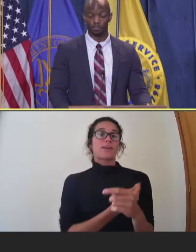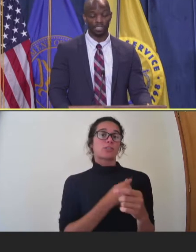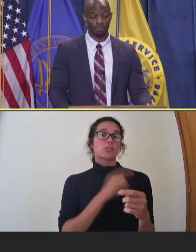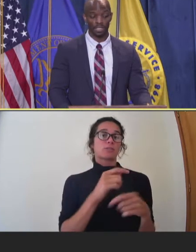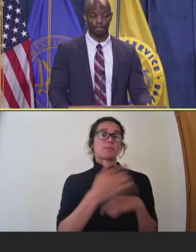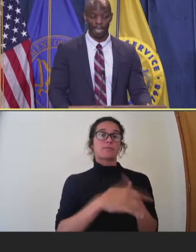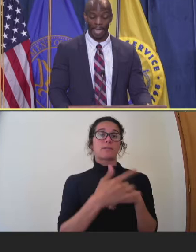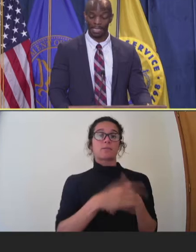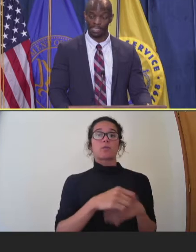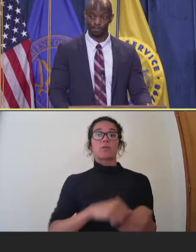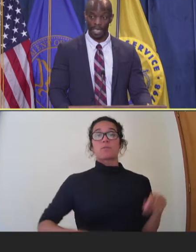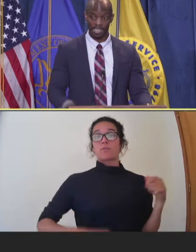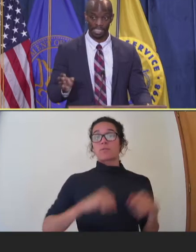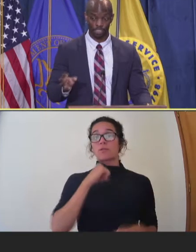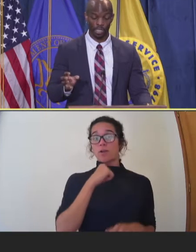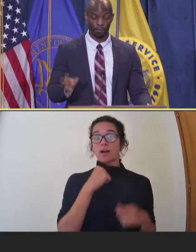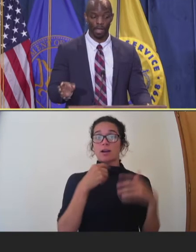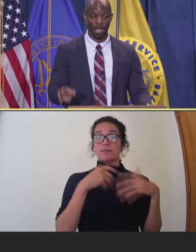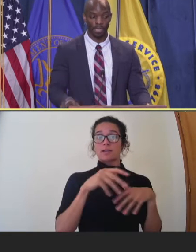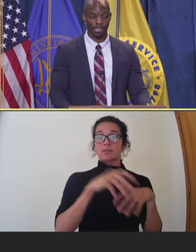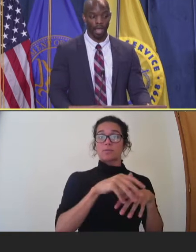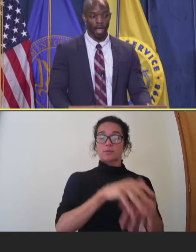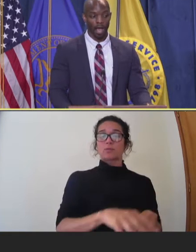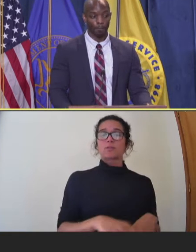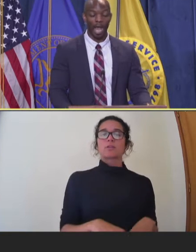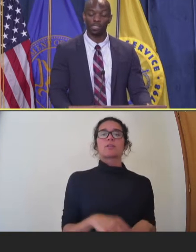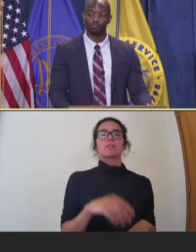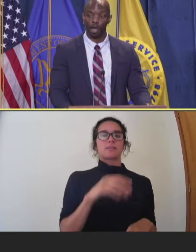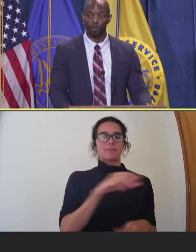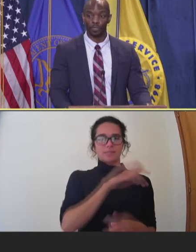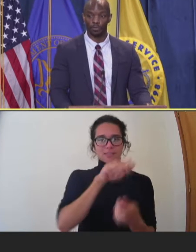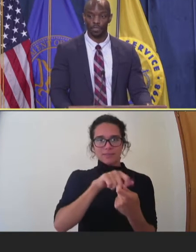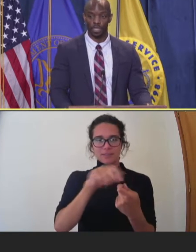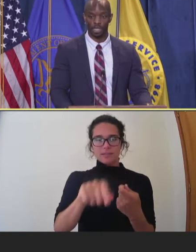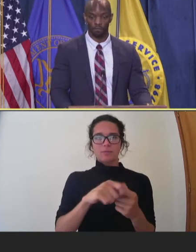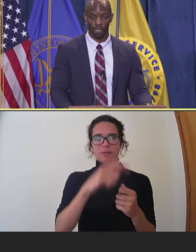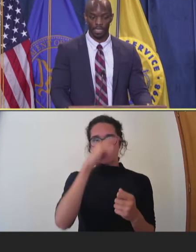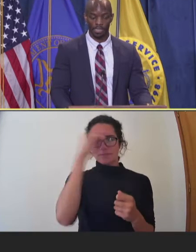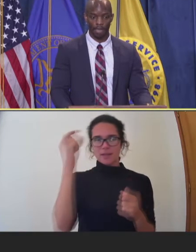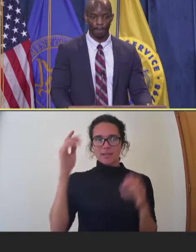specifically Black and Hispanic centric Prides, house and ballroom community events,